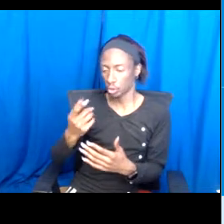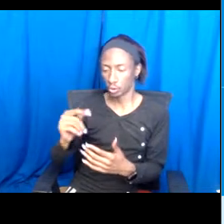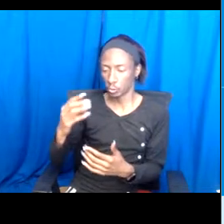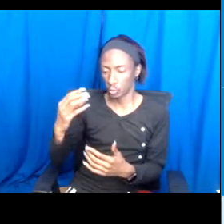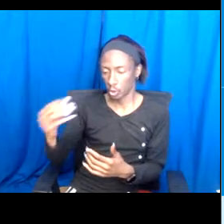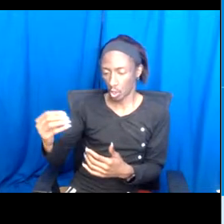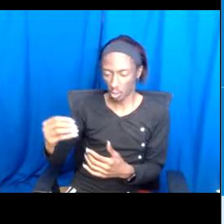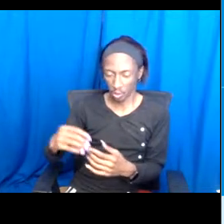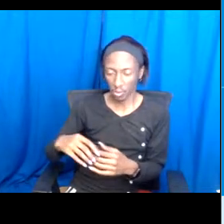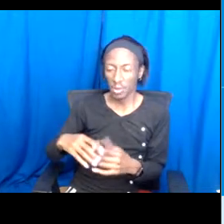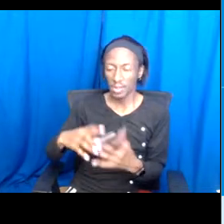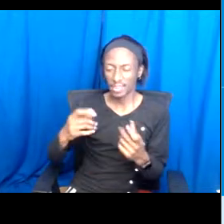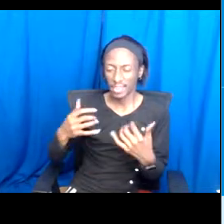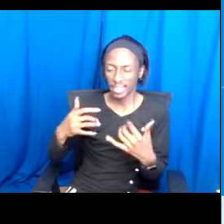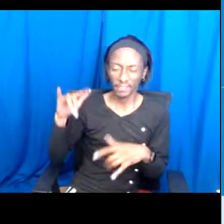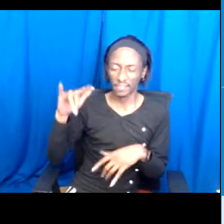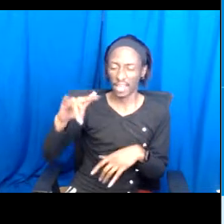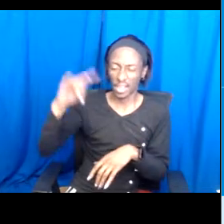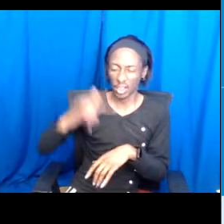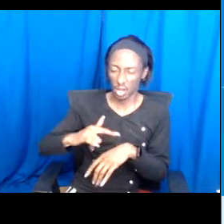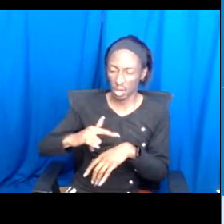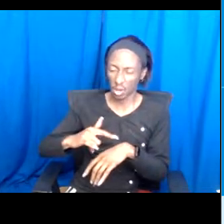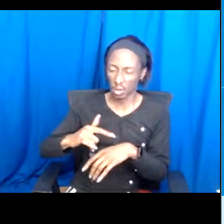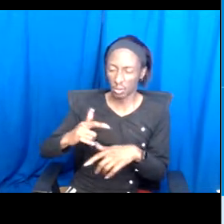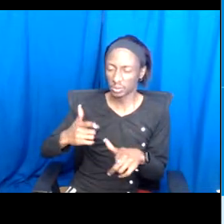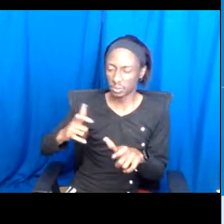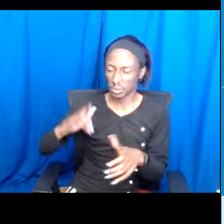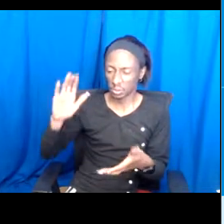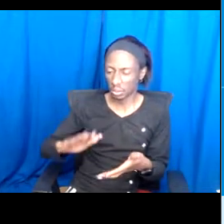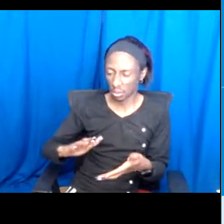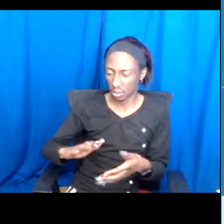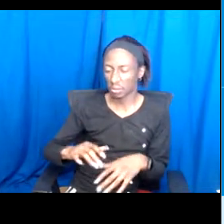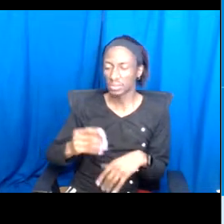When we survey, we fly at about a thousand feet and roughly a hundred miles an hour.